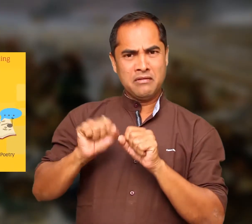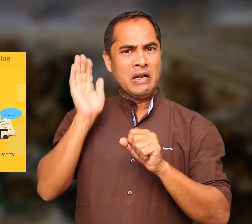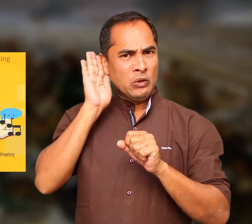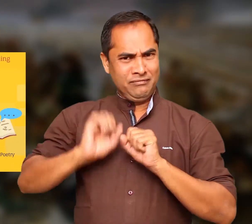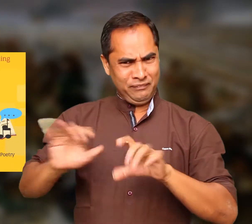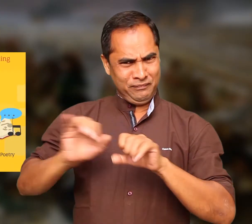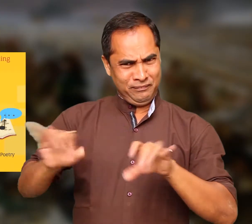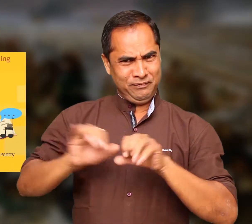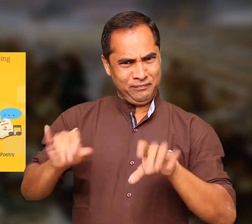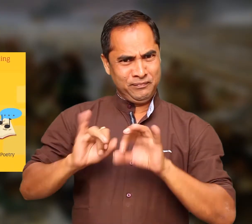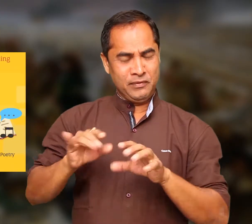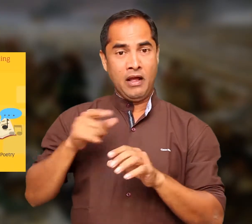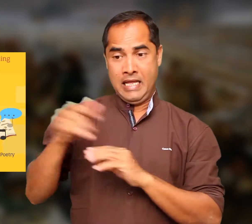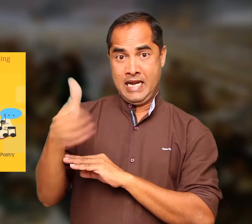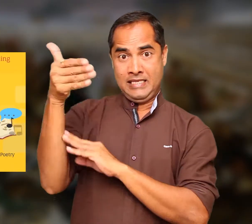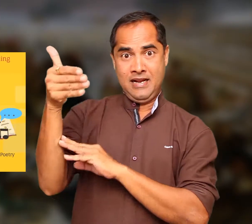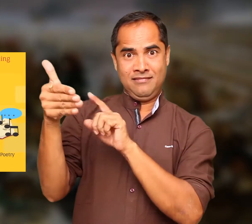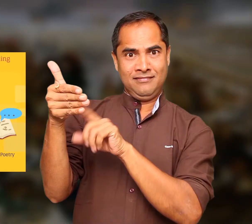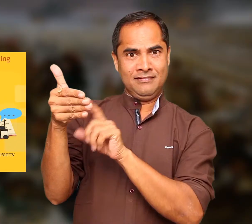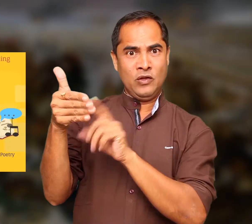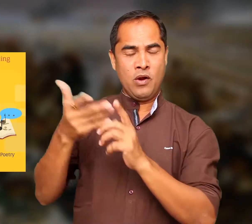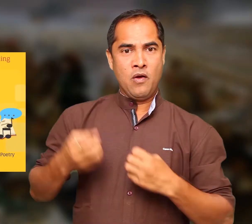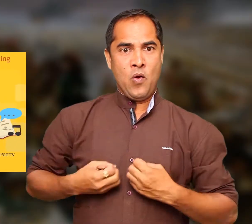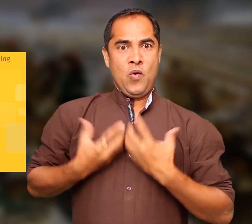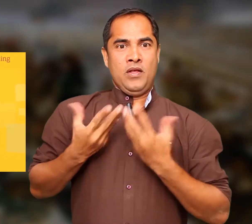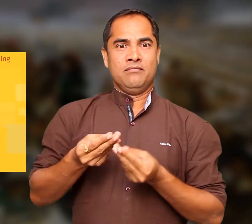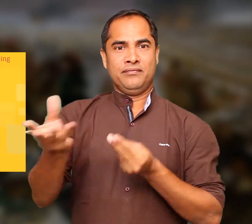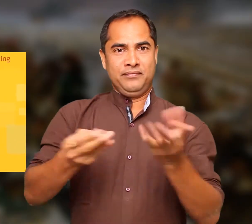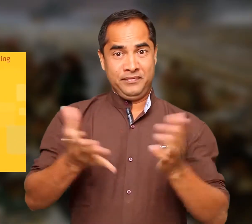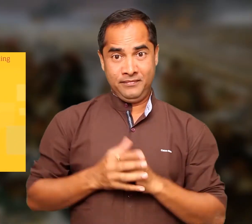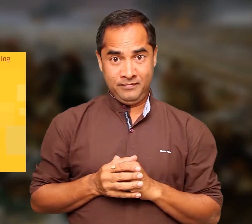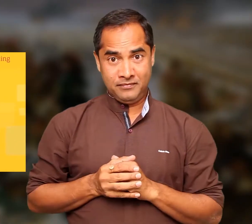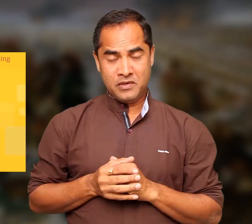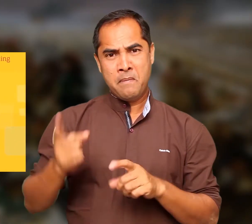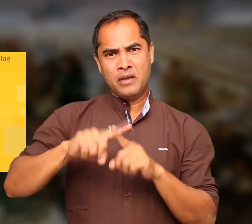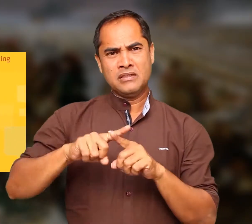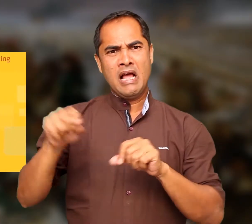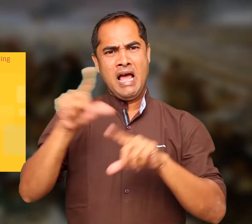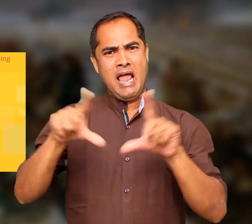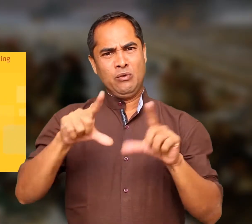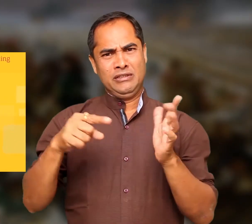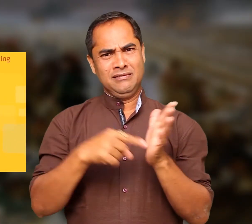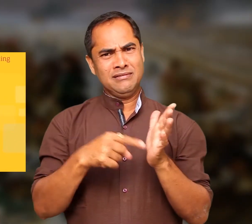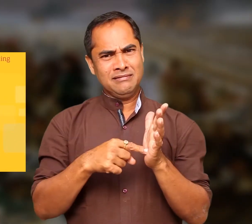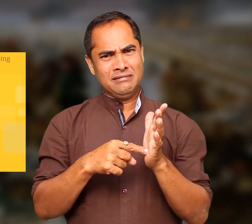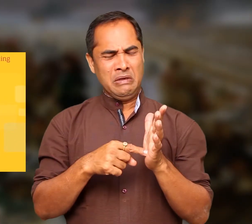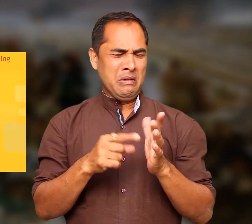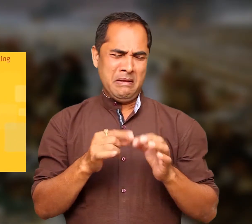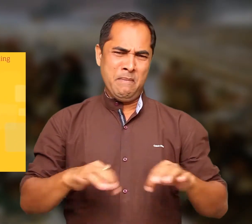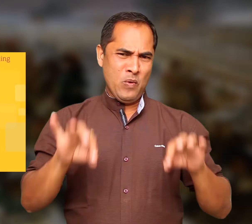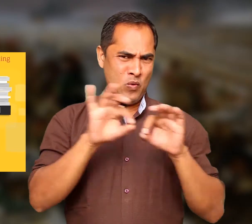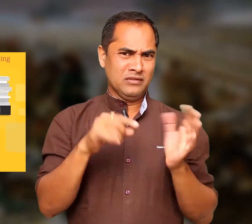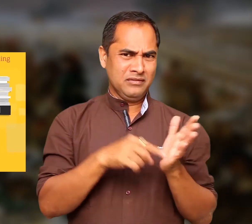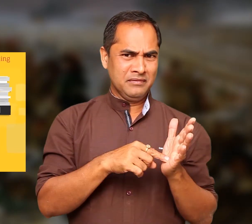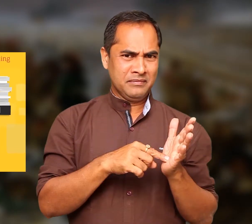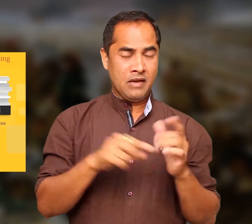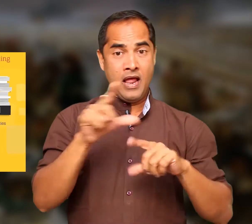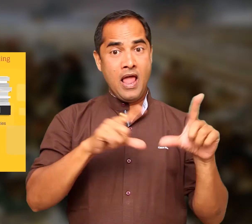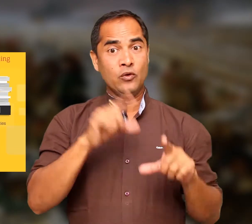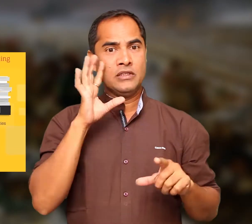true spirit of the nation. The emphasis was on the vernacular or local language